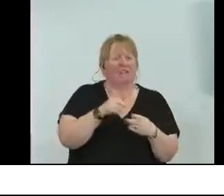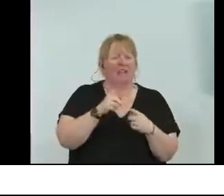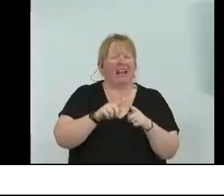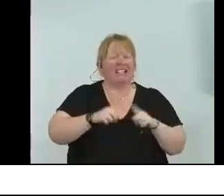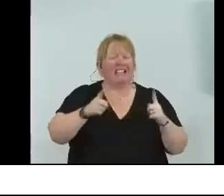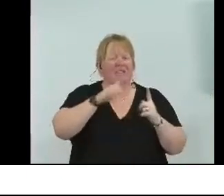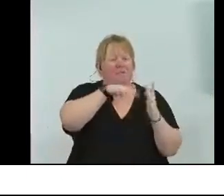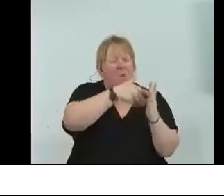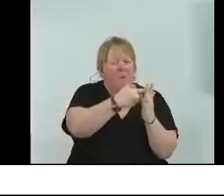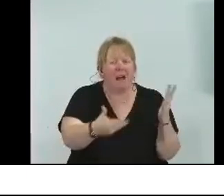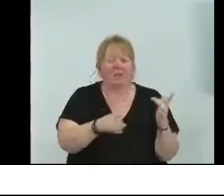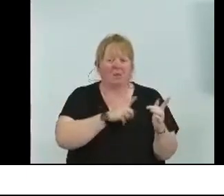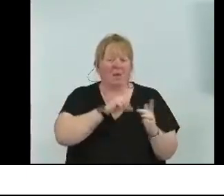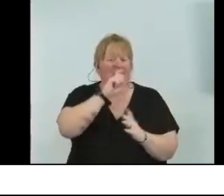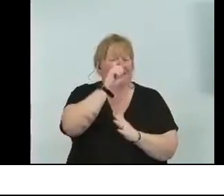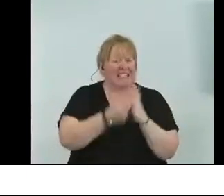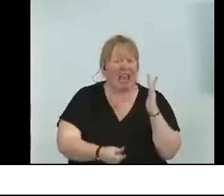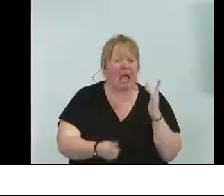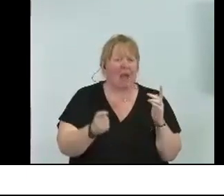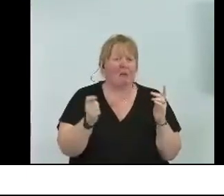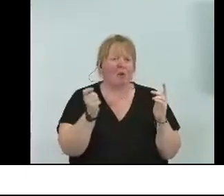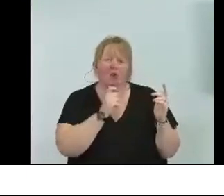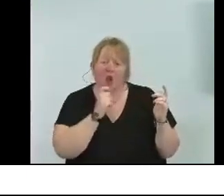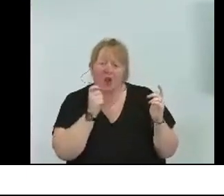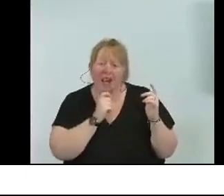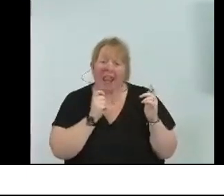Because of course, there are disabled journalists too.